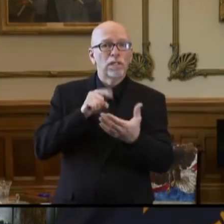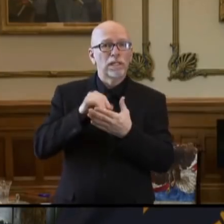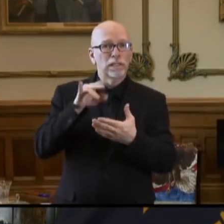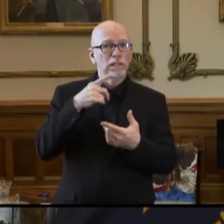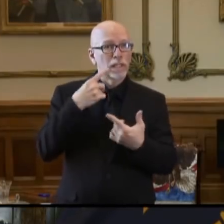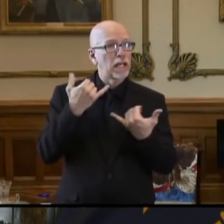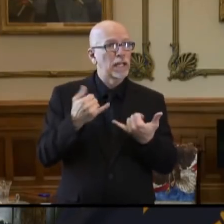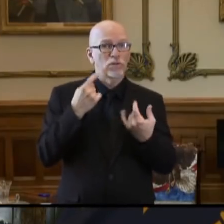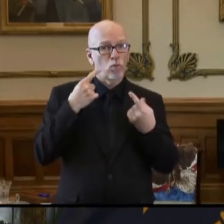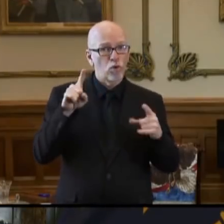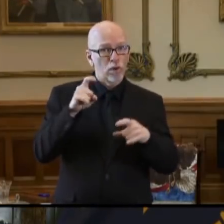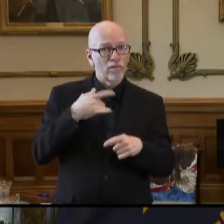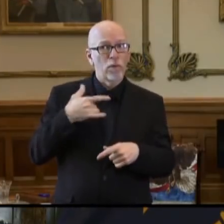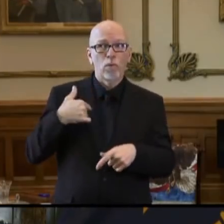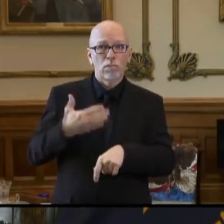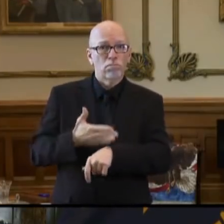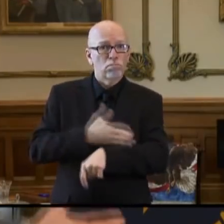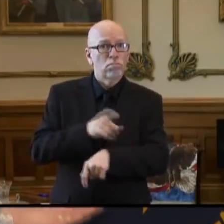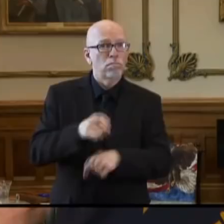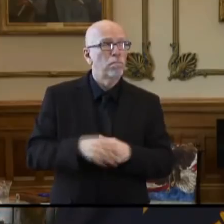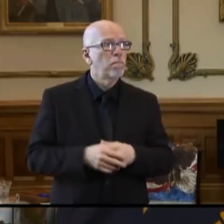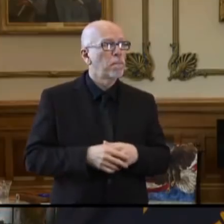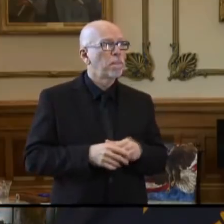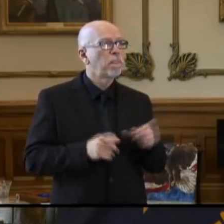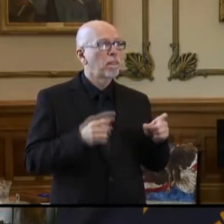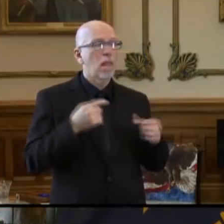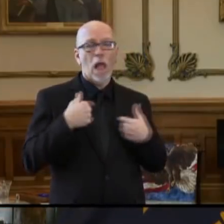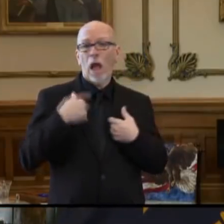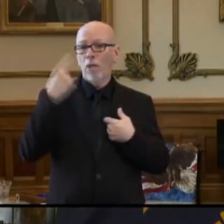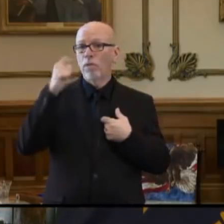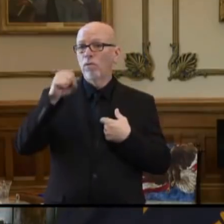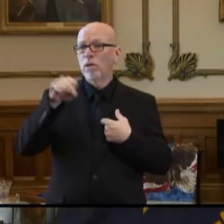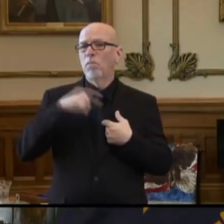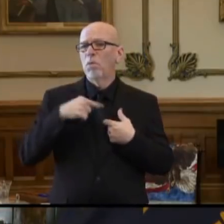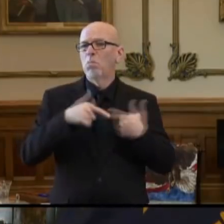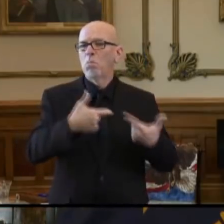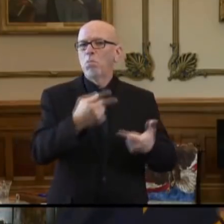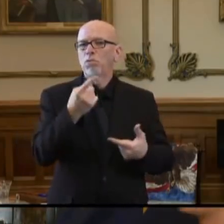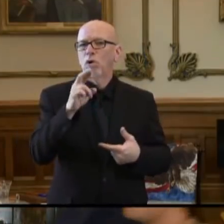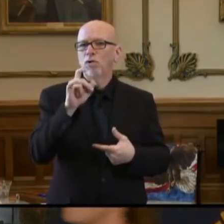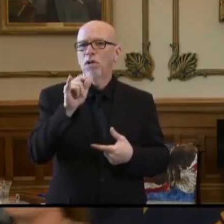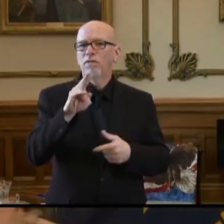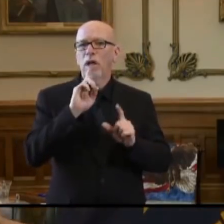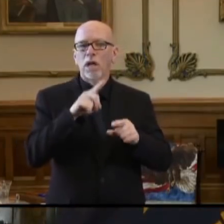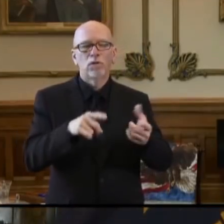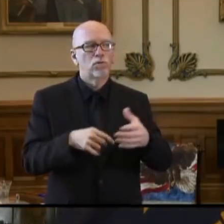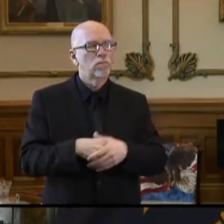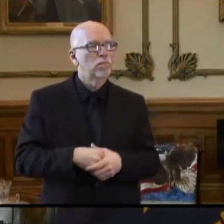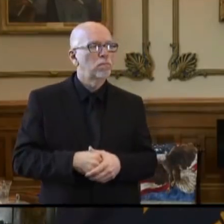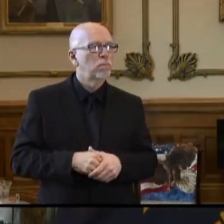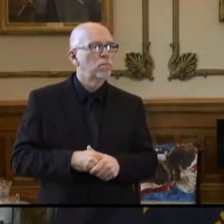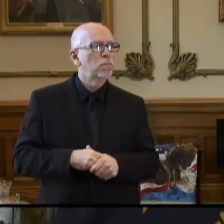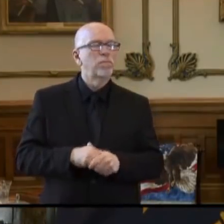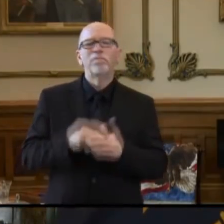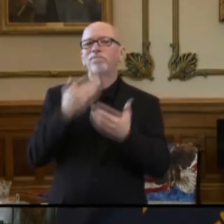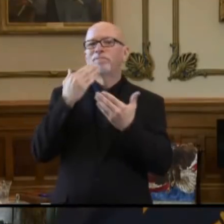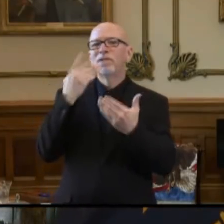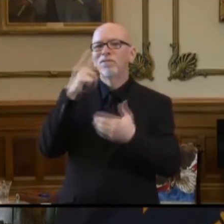SO ARE EFFORTS TO SOCIAL DISTANCE WHAT THE STATE OF INDIANA? WOULD YOU SAY? RIGHT NOW IT'S WORKING. I WOULD. BUT